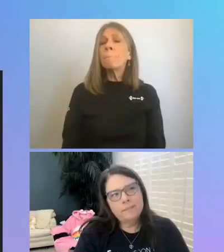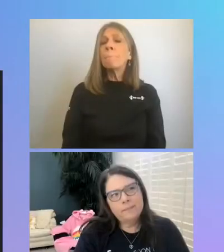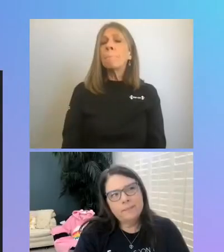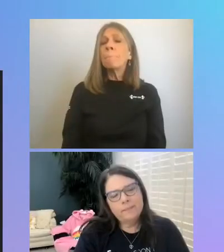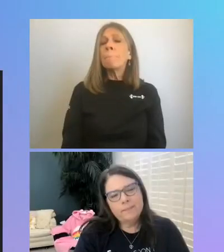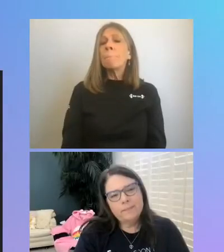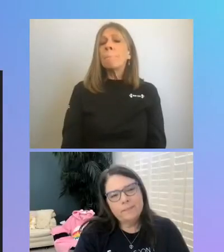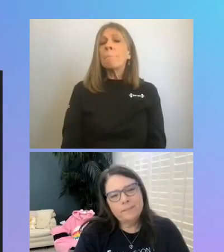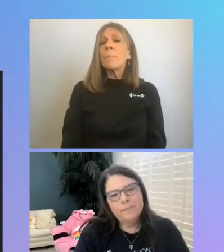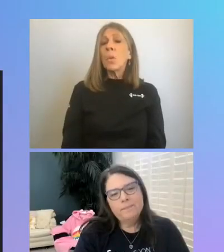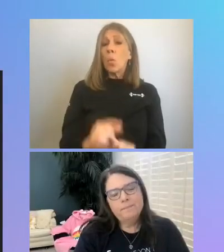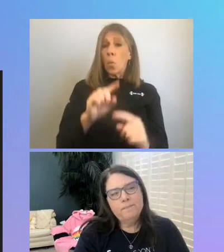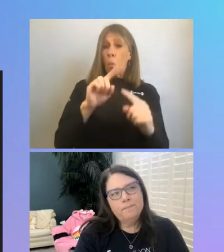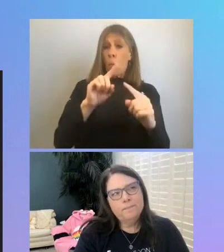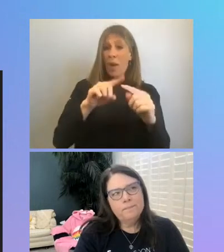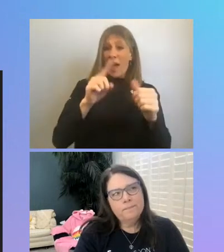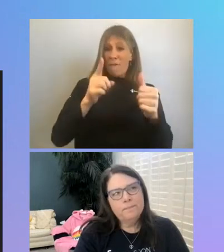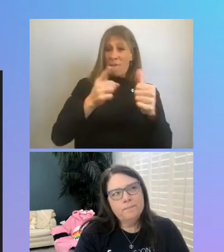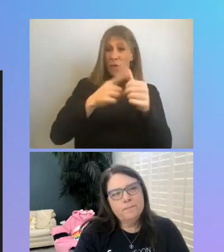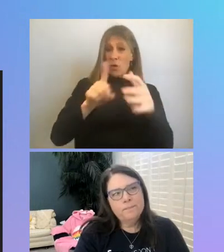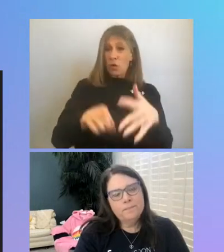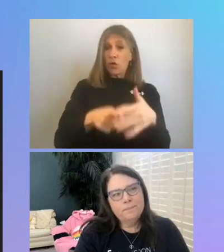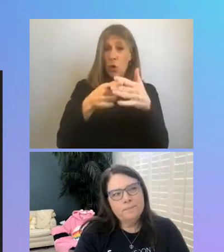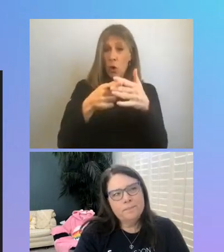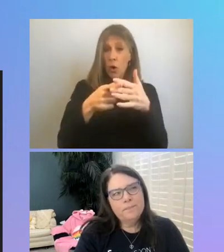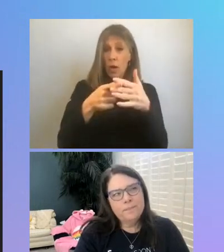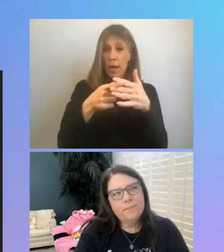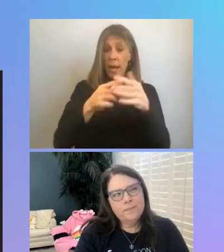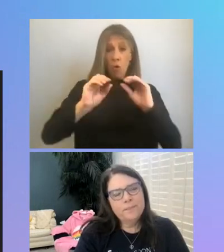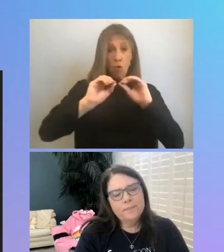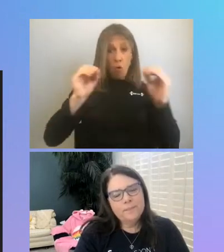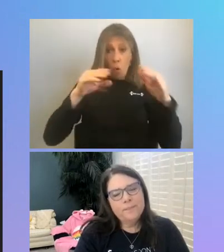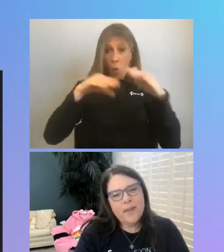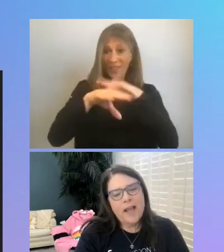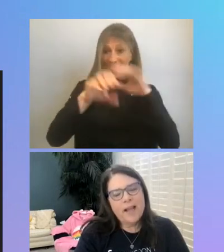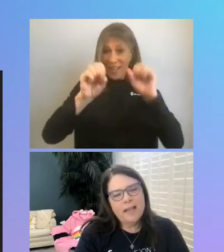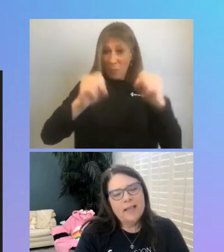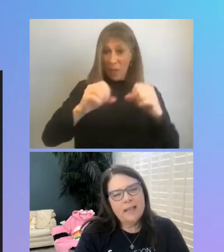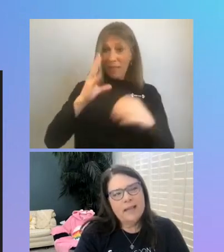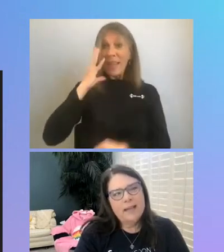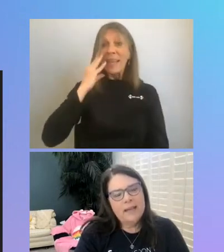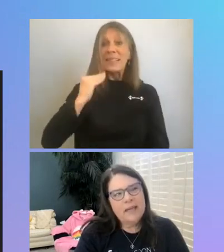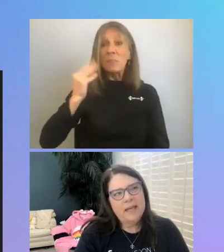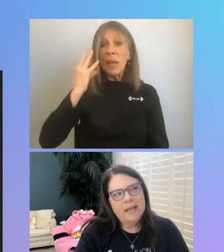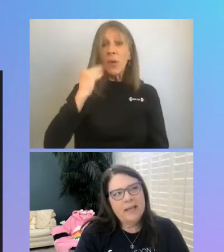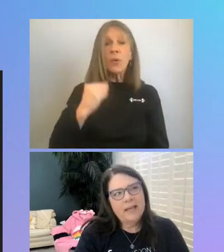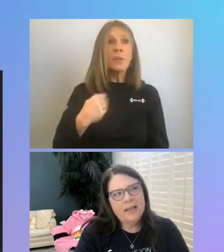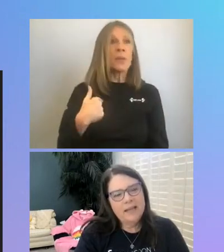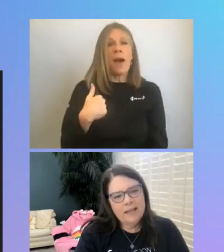first started, uh, with no, um, accessibility experience, I probably wouldn't even know what you were talking about. Yeah.